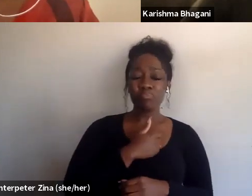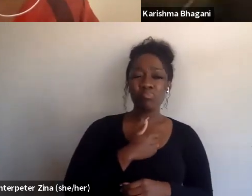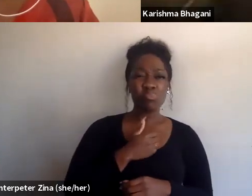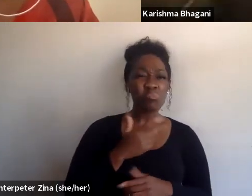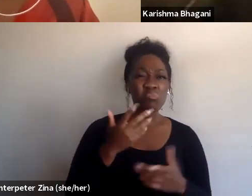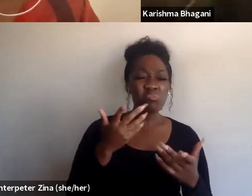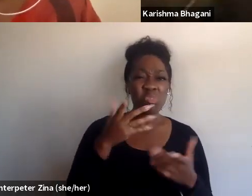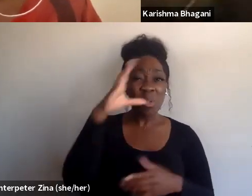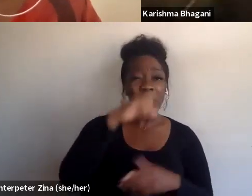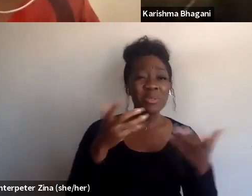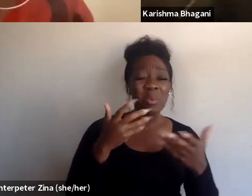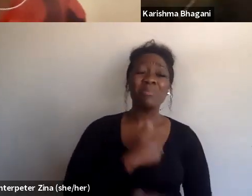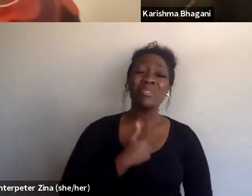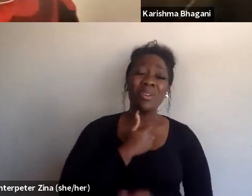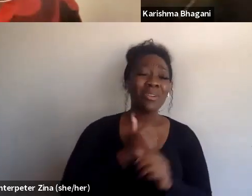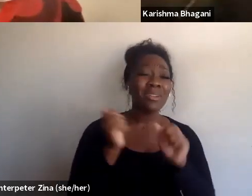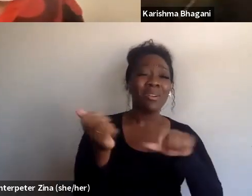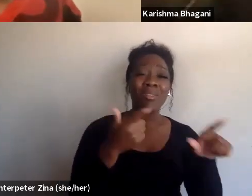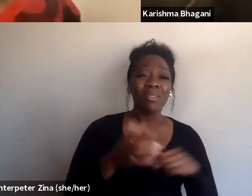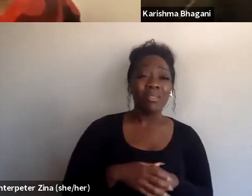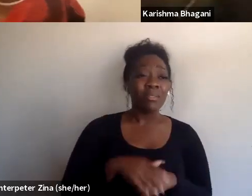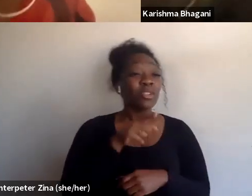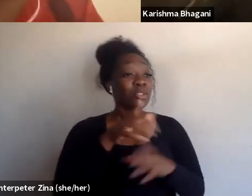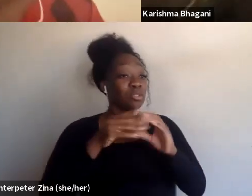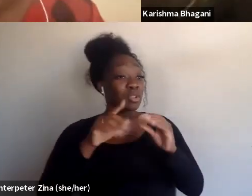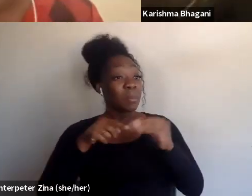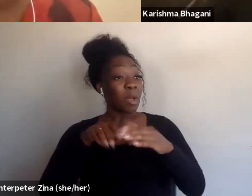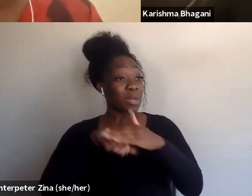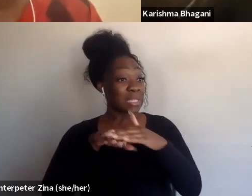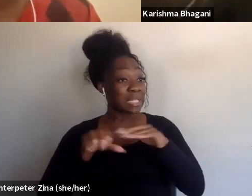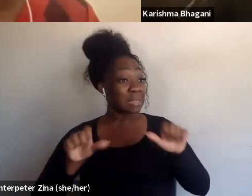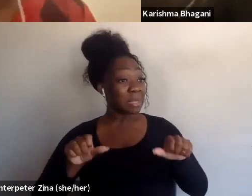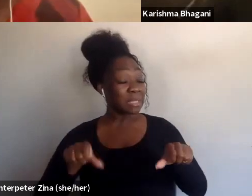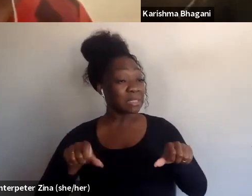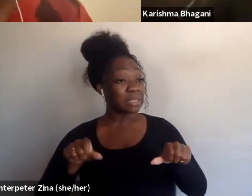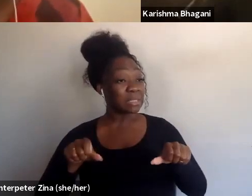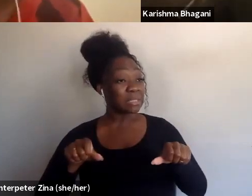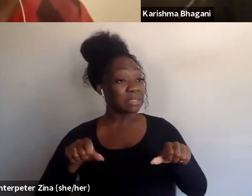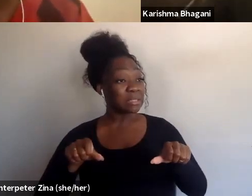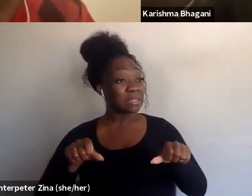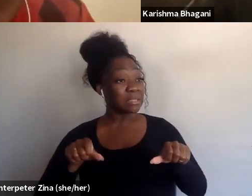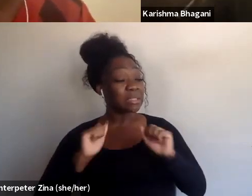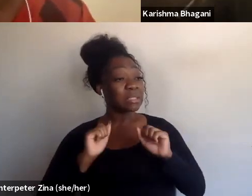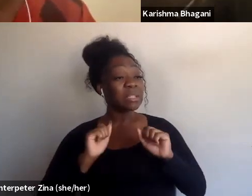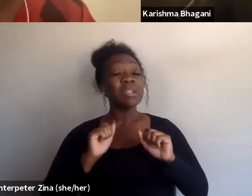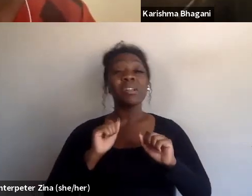Sorry, folks. No, you were talking about the accessibility. So would you say that yes, okay?